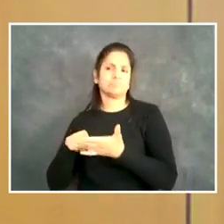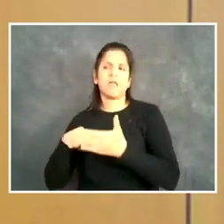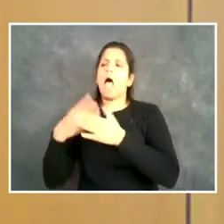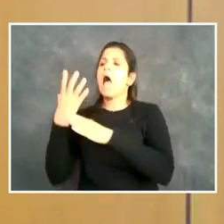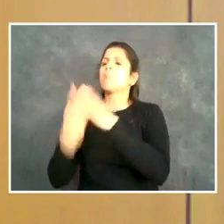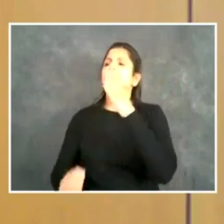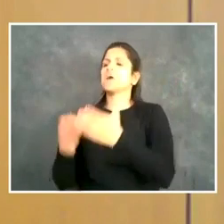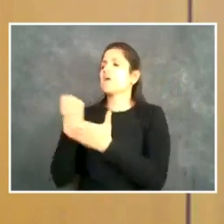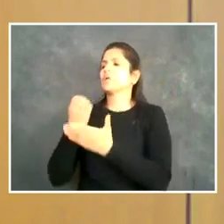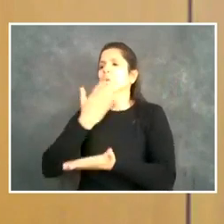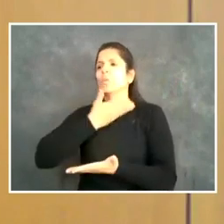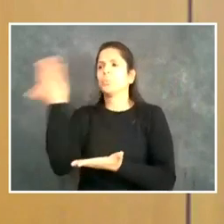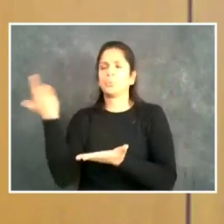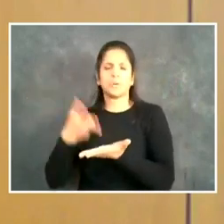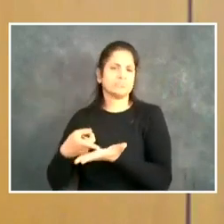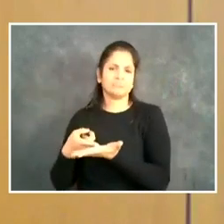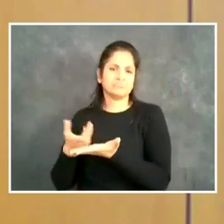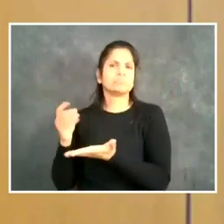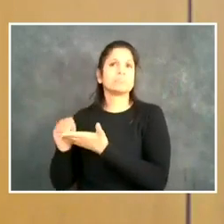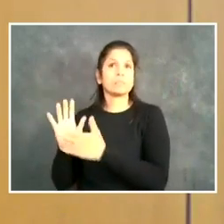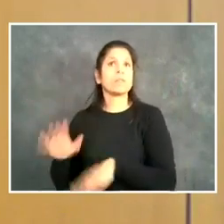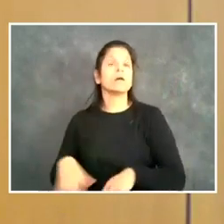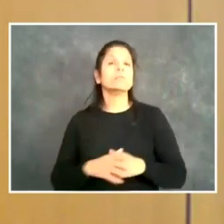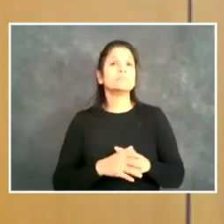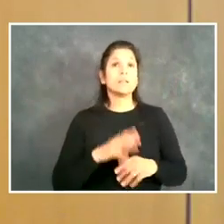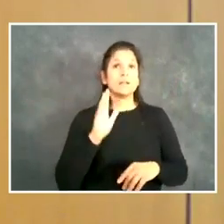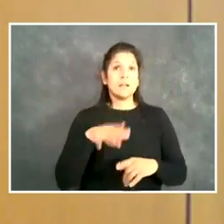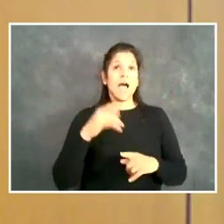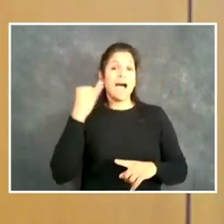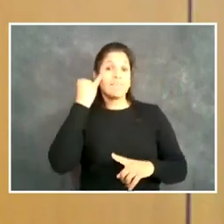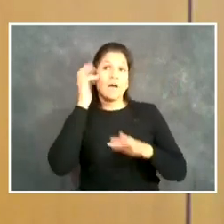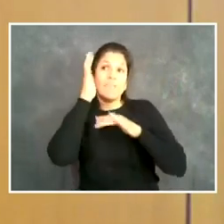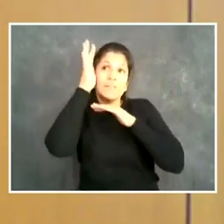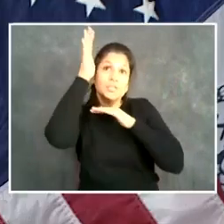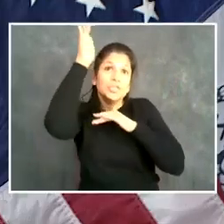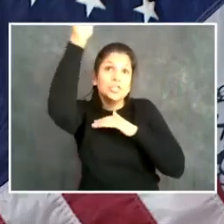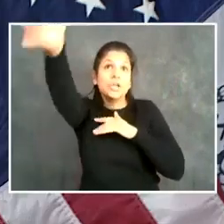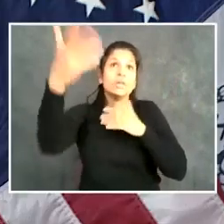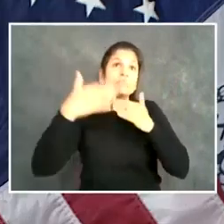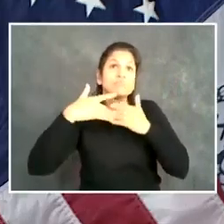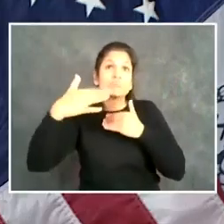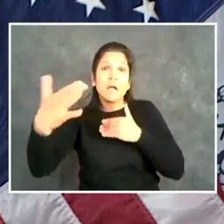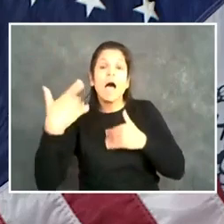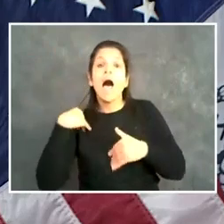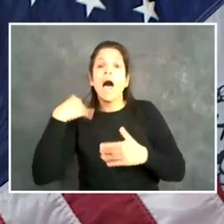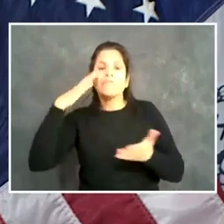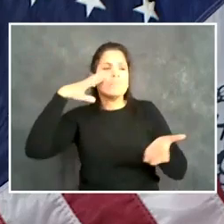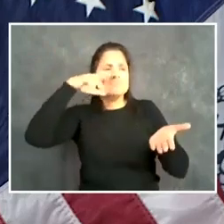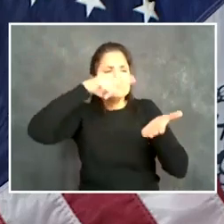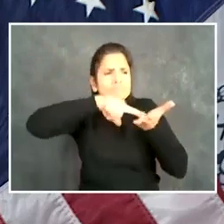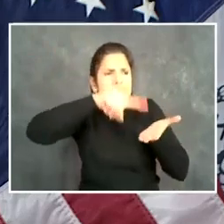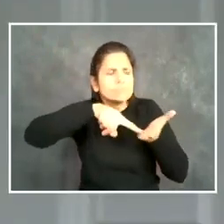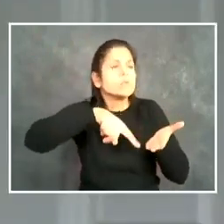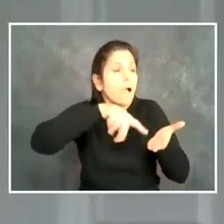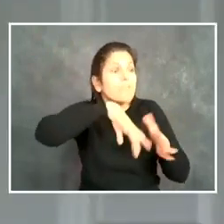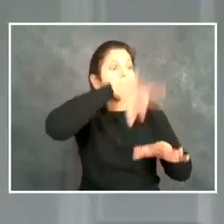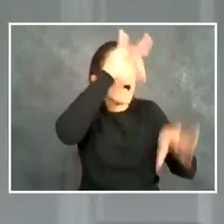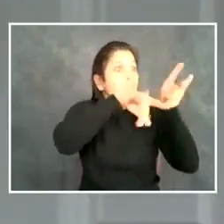THAT THERE IS NO CURRENT ASSOCIATION WITH THE PARTICULAR QUESTION IN MIND AND THAT IS NOT TO SAY THAT FUTURE STUDIES